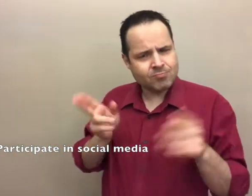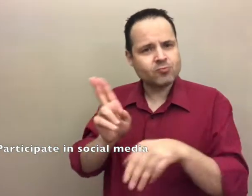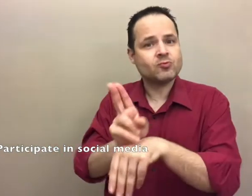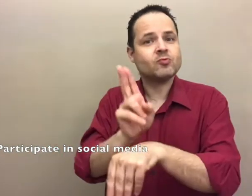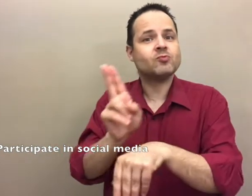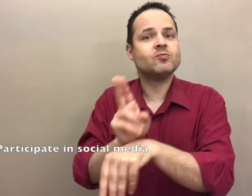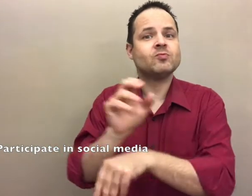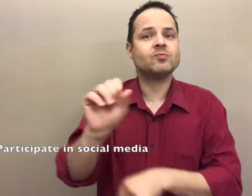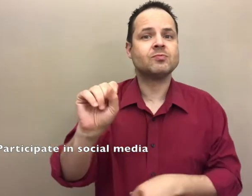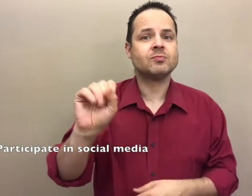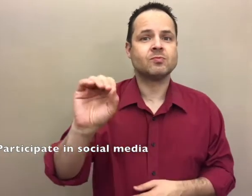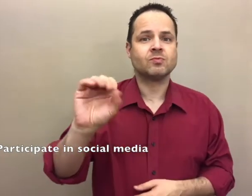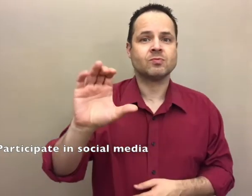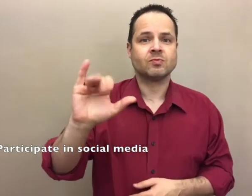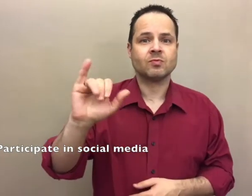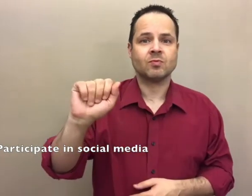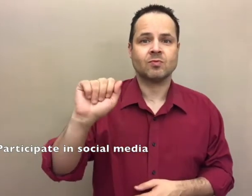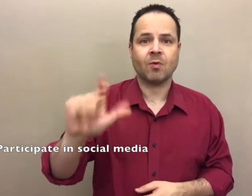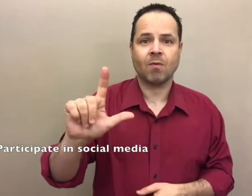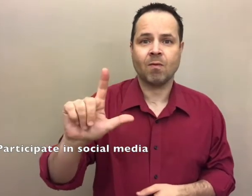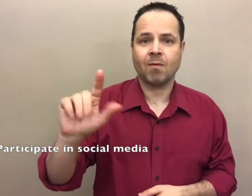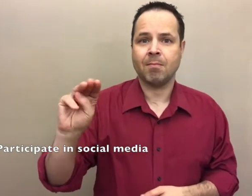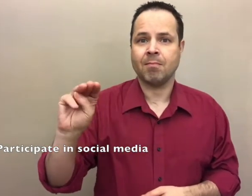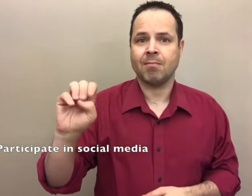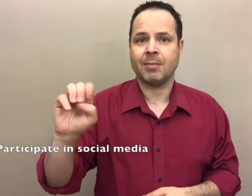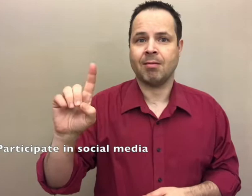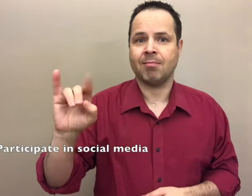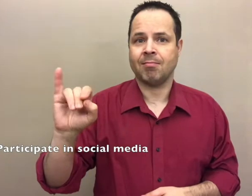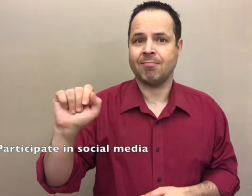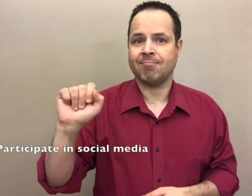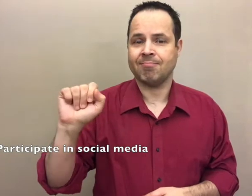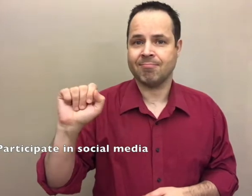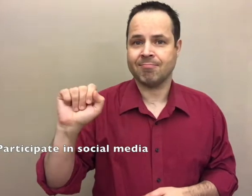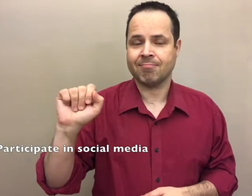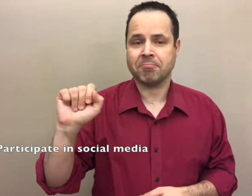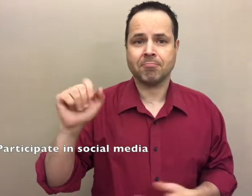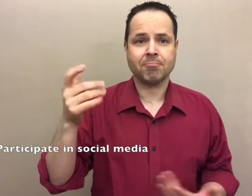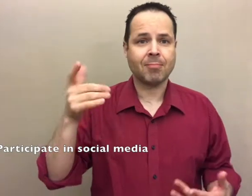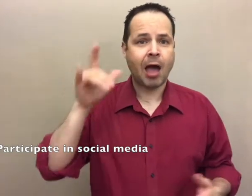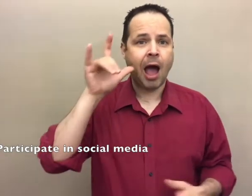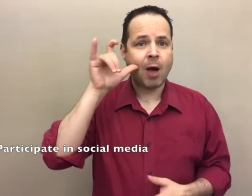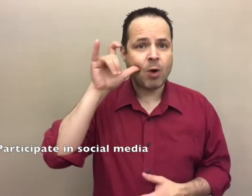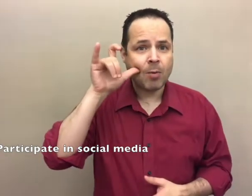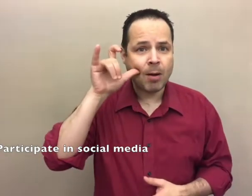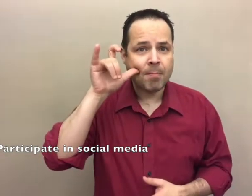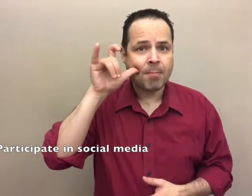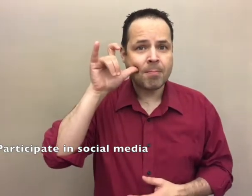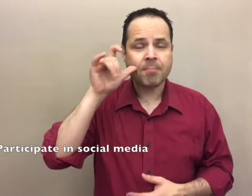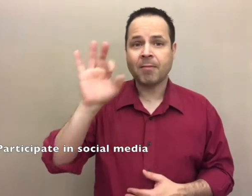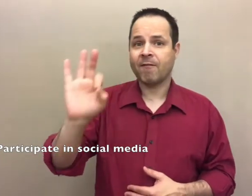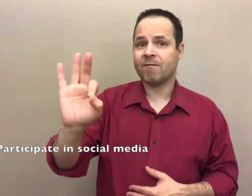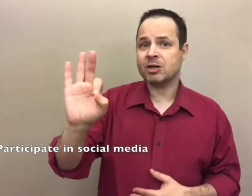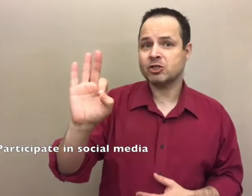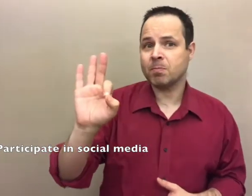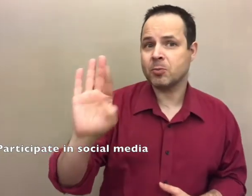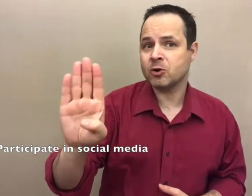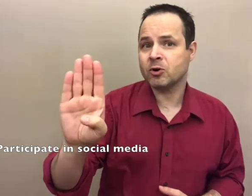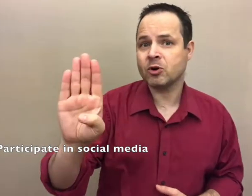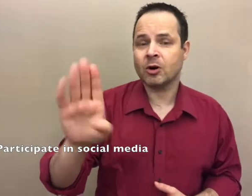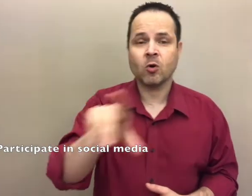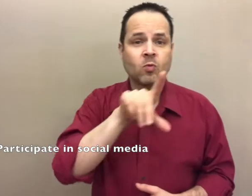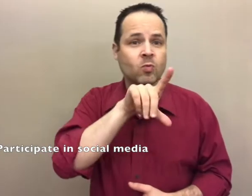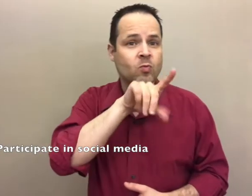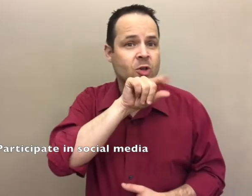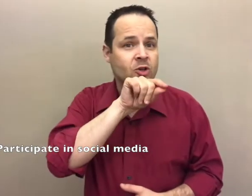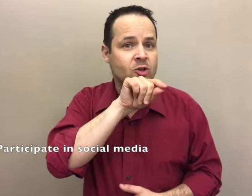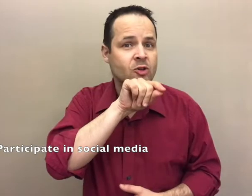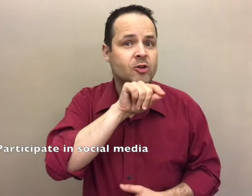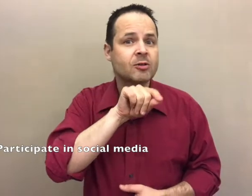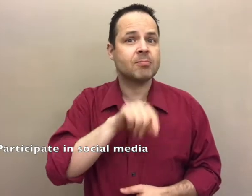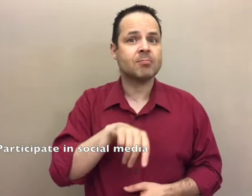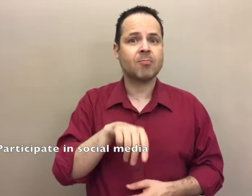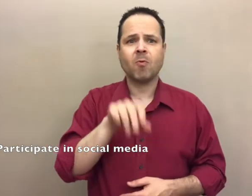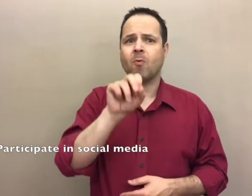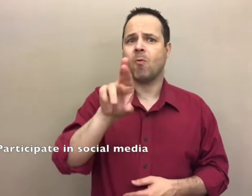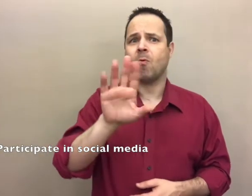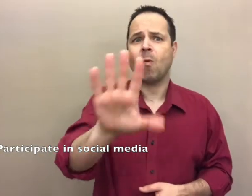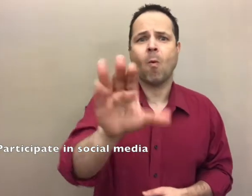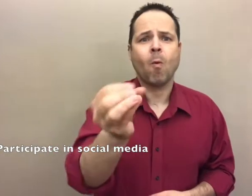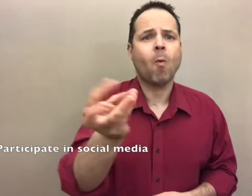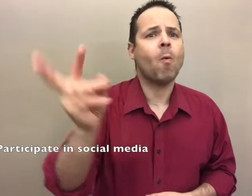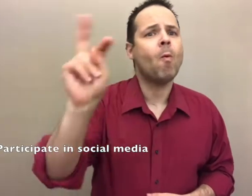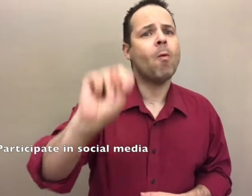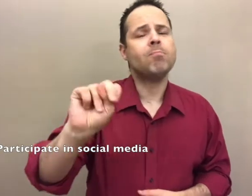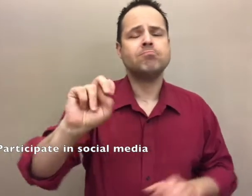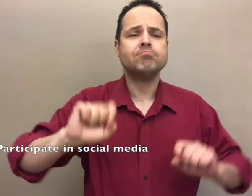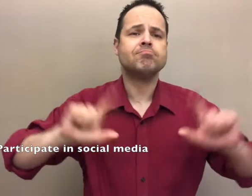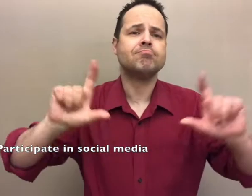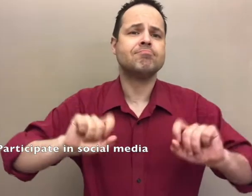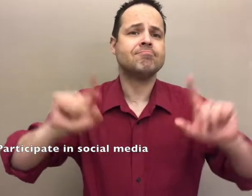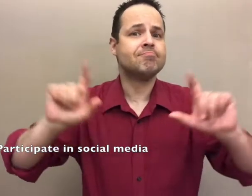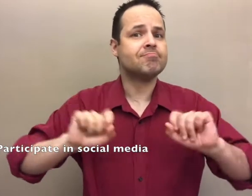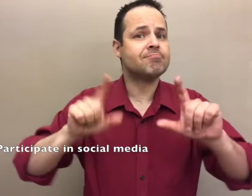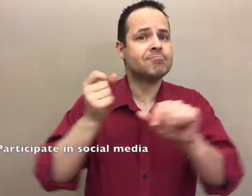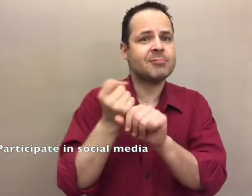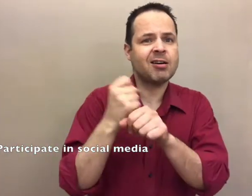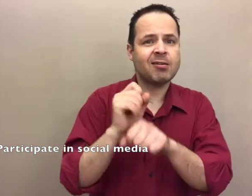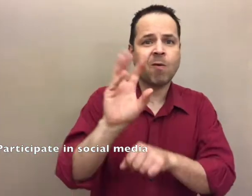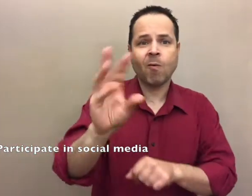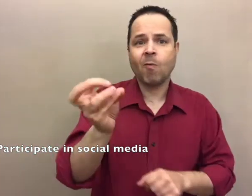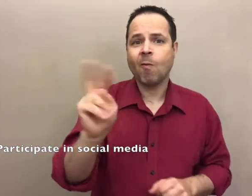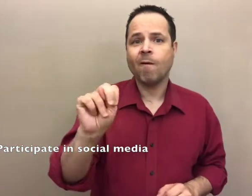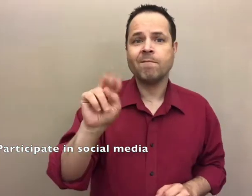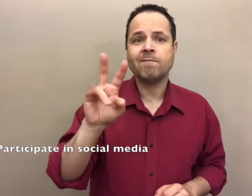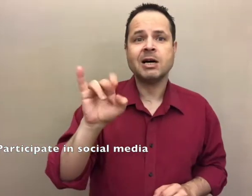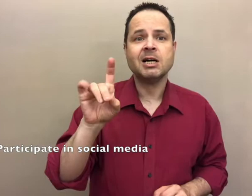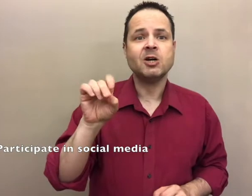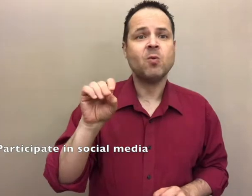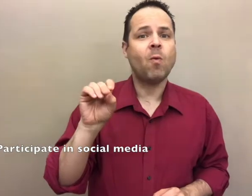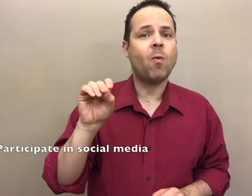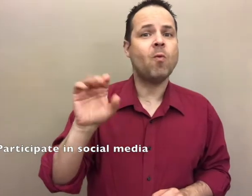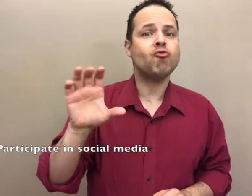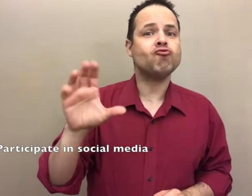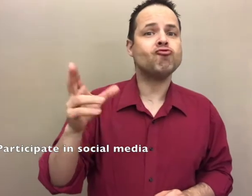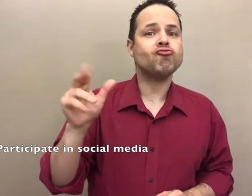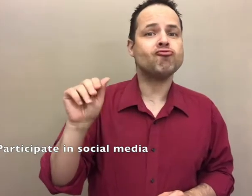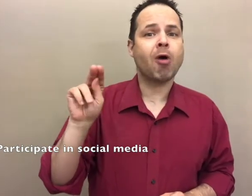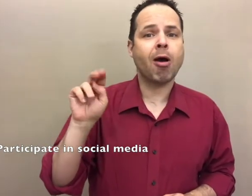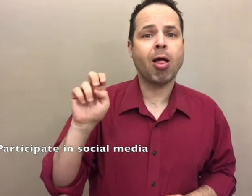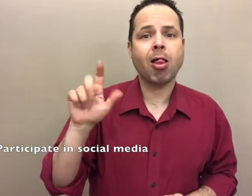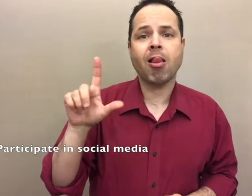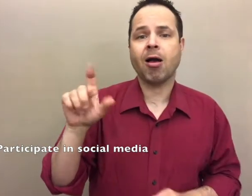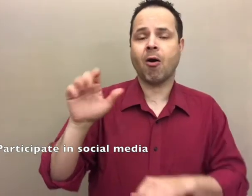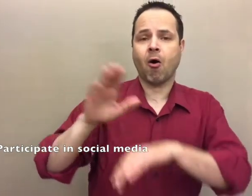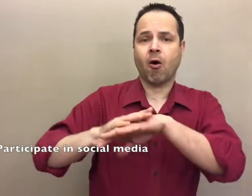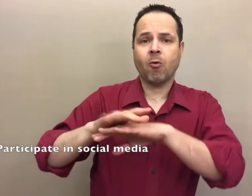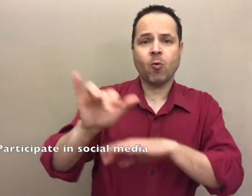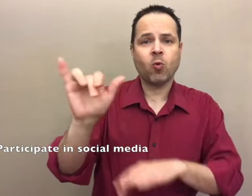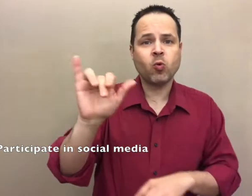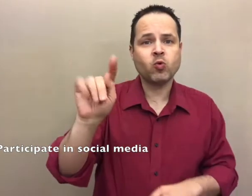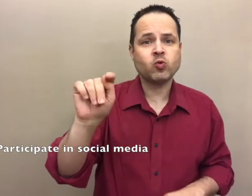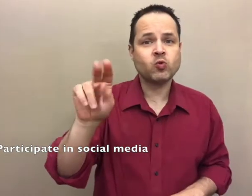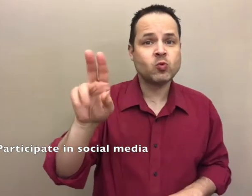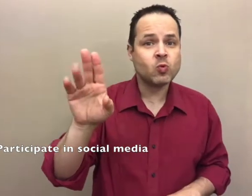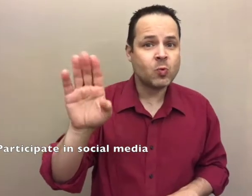You are encourage to use social media such as Instagram, Facebook, Twitter, or making your own video channels on YouTube.